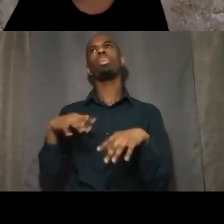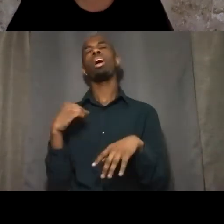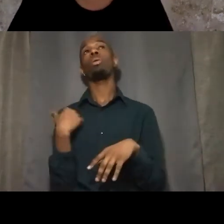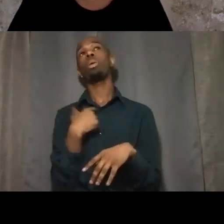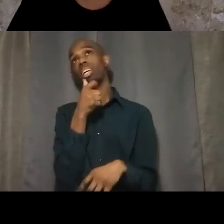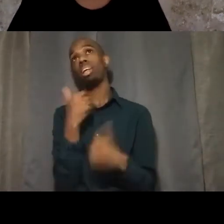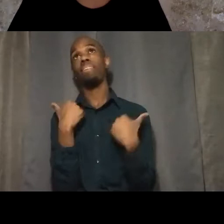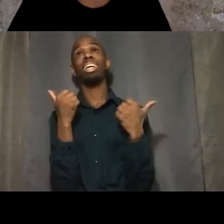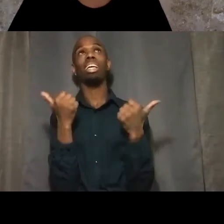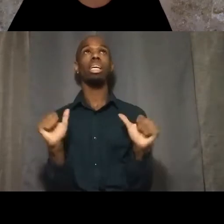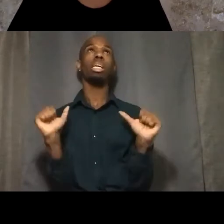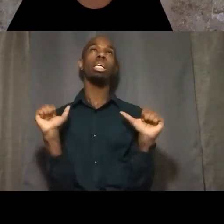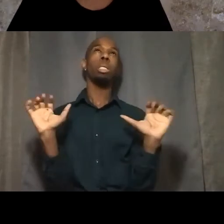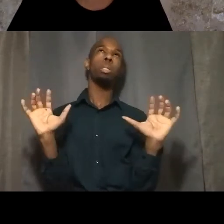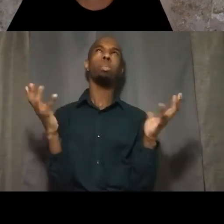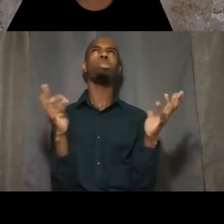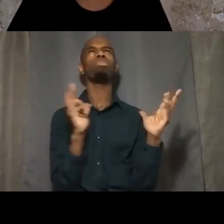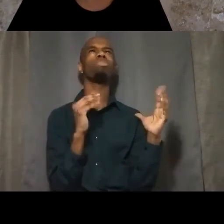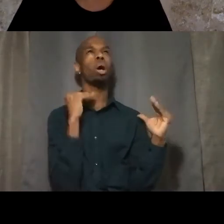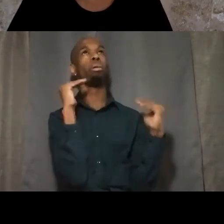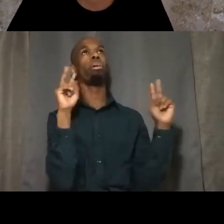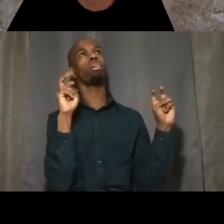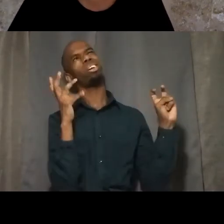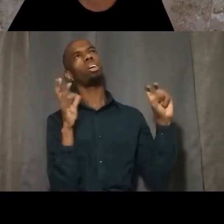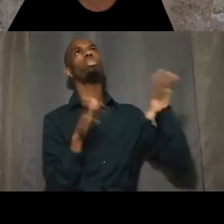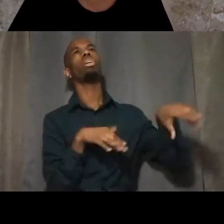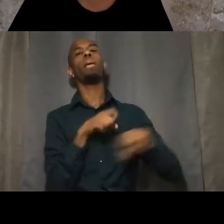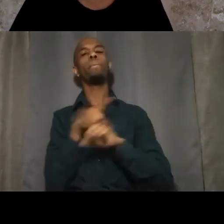No non-students were allowed to speak.